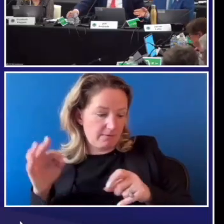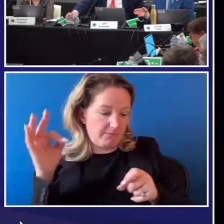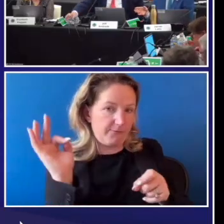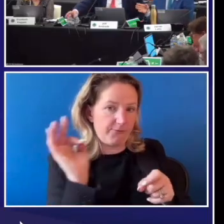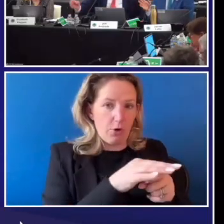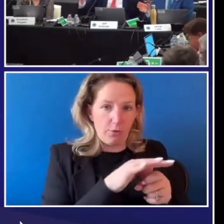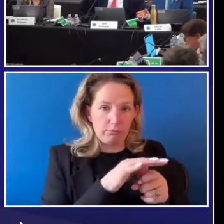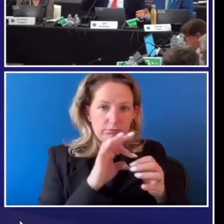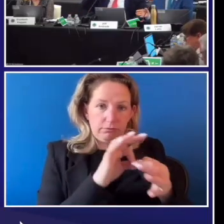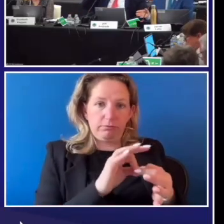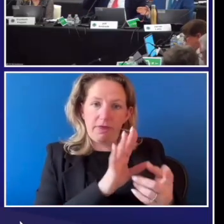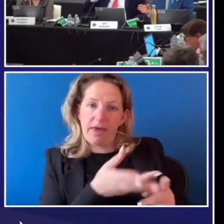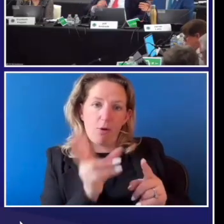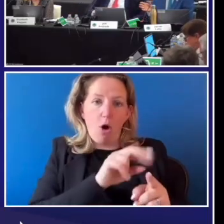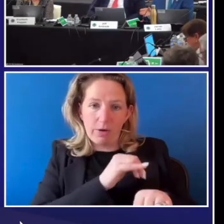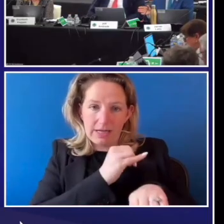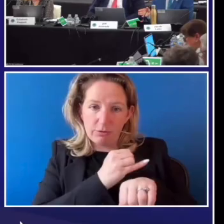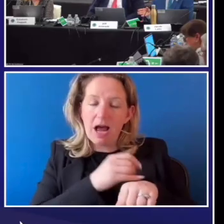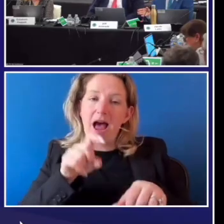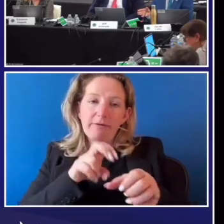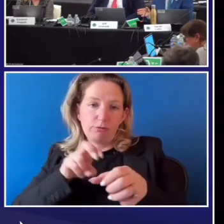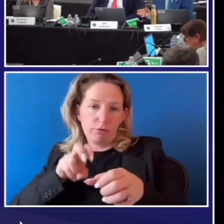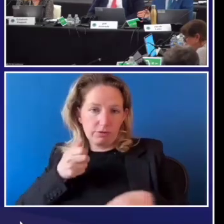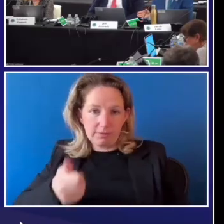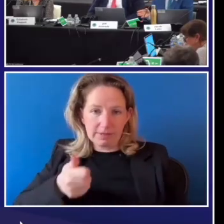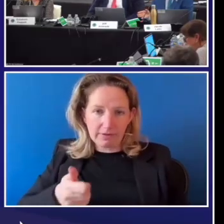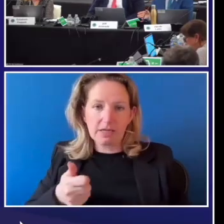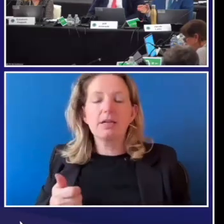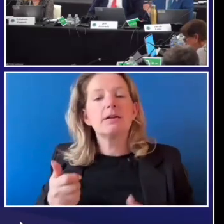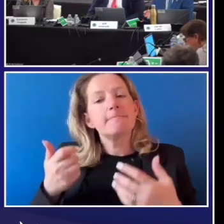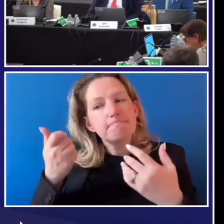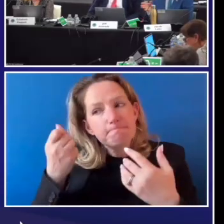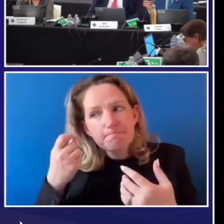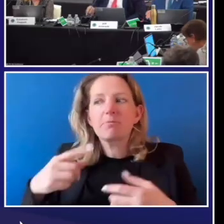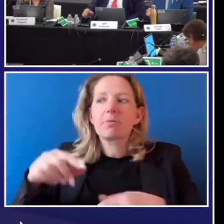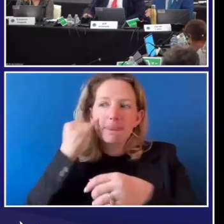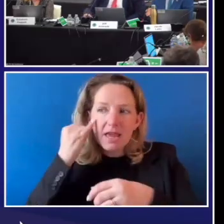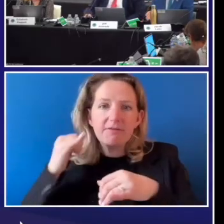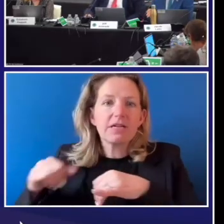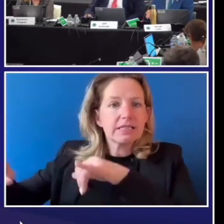To the extent that there's a separate standards in policymaking body that is deciding what the mandatory conflict of interest